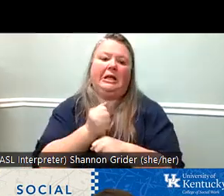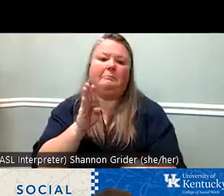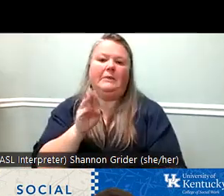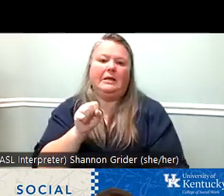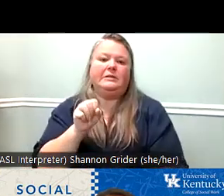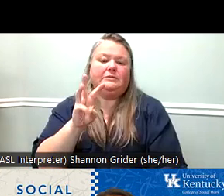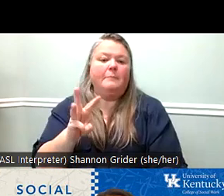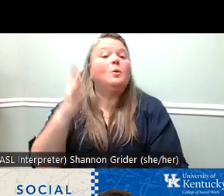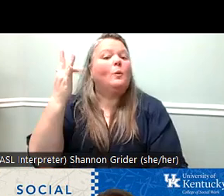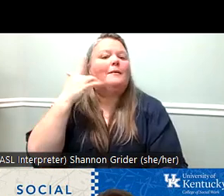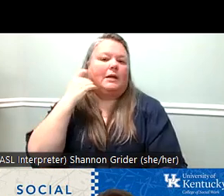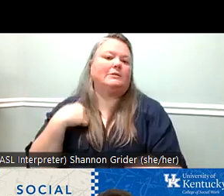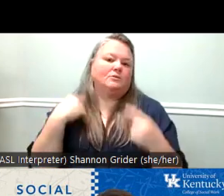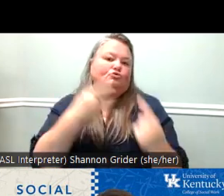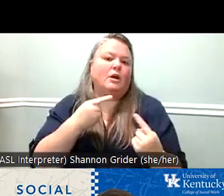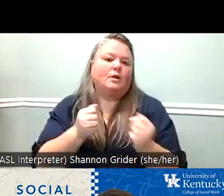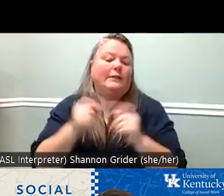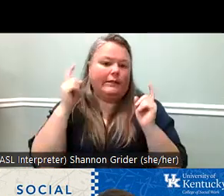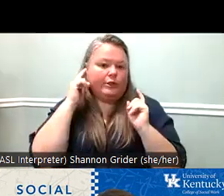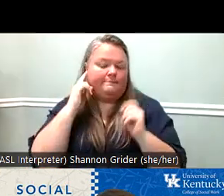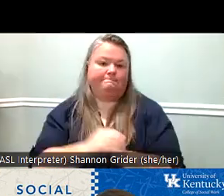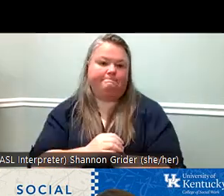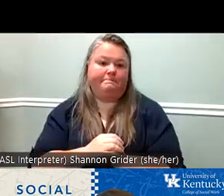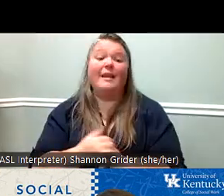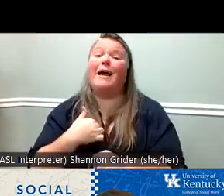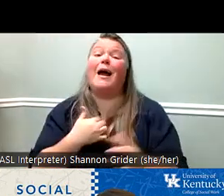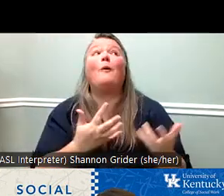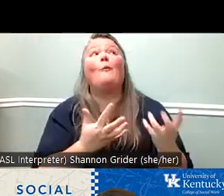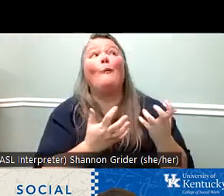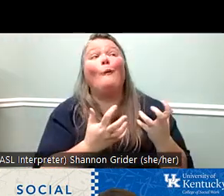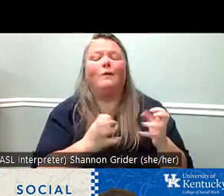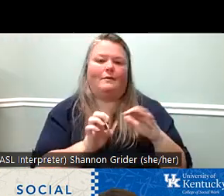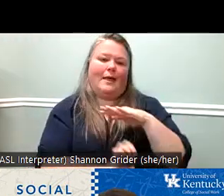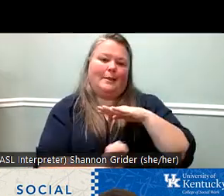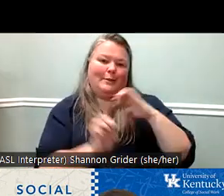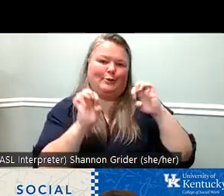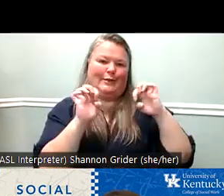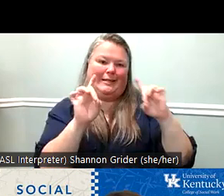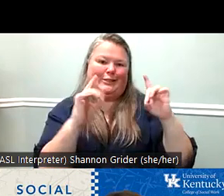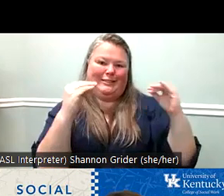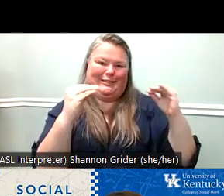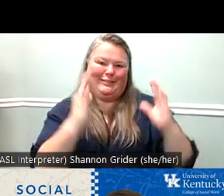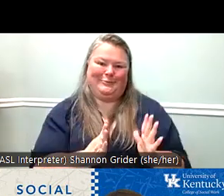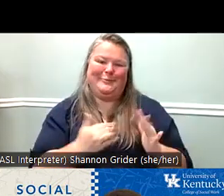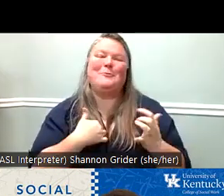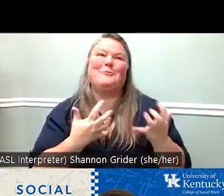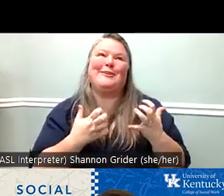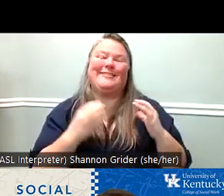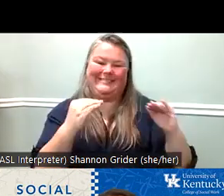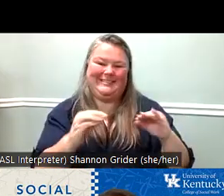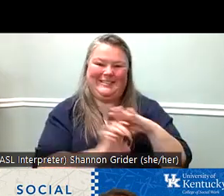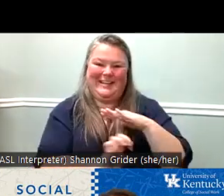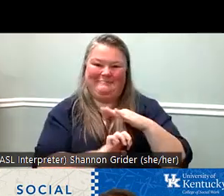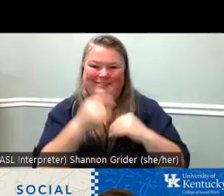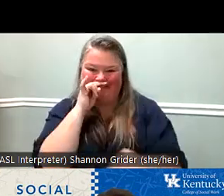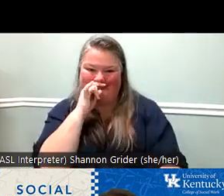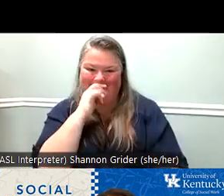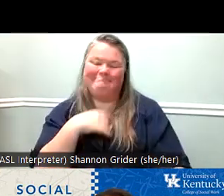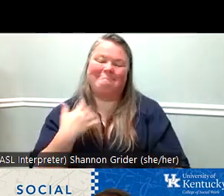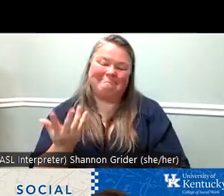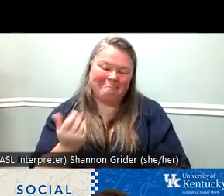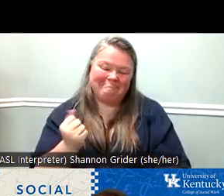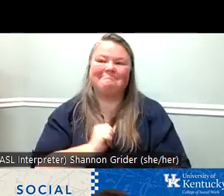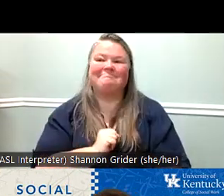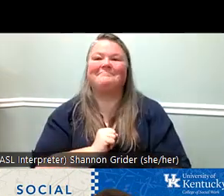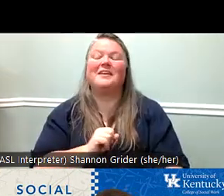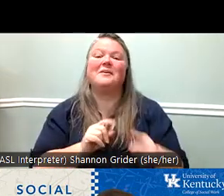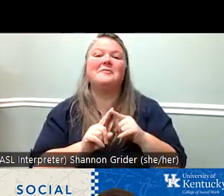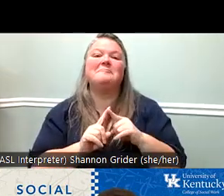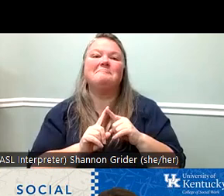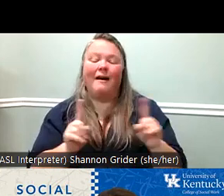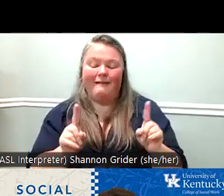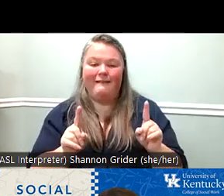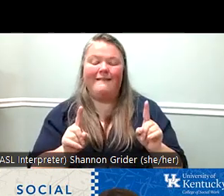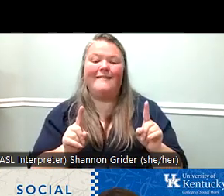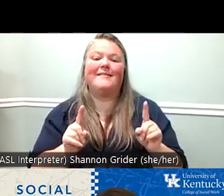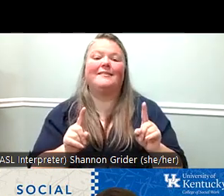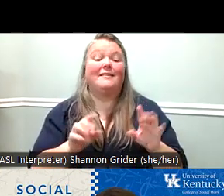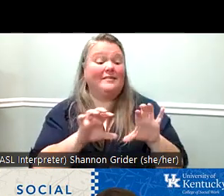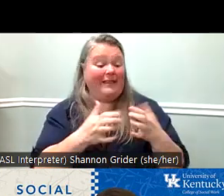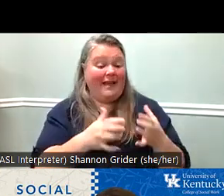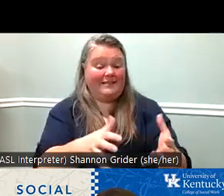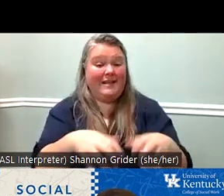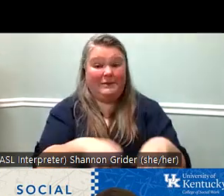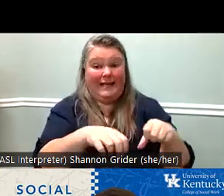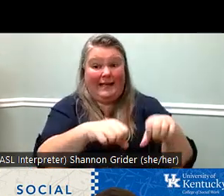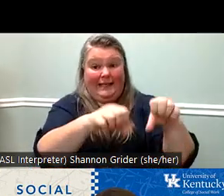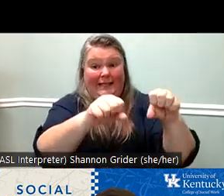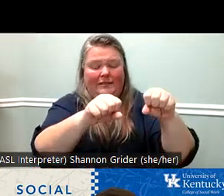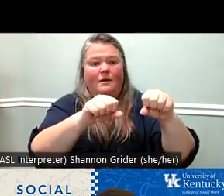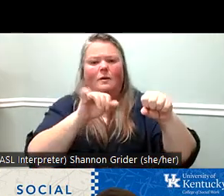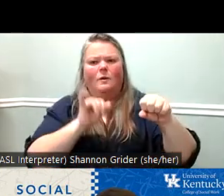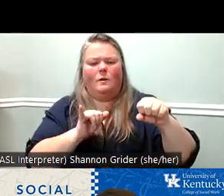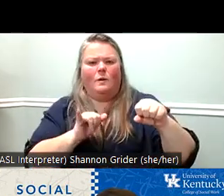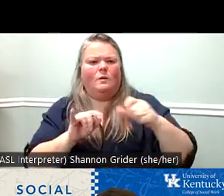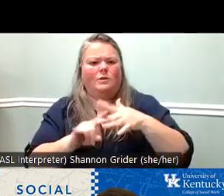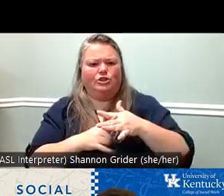MY LIFE. AND MY FAMILY'S, RIGHT? SO HERE'S WHERE MY CAREER HAS GONE. I GOT A BACHELOR'S OF SOCIAL WORK IN 2001. IT WAS NOT MY FIRST CHOICE, BUT IT WAS WHAT I ENDED